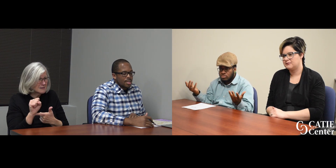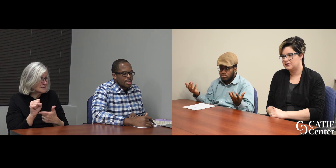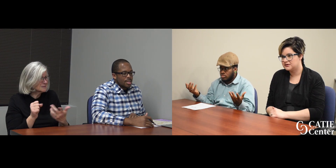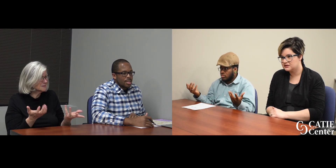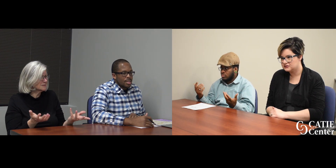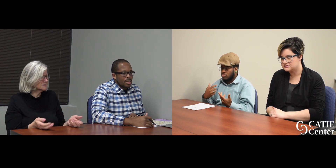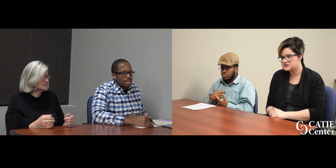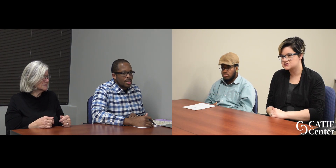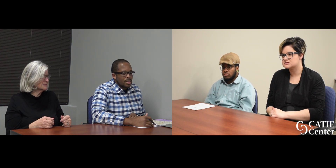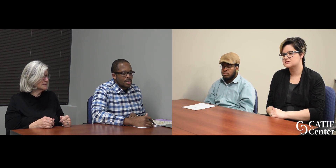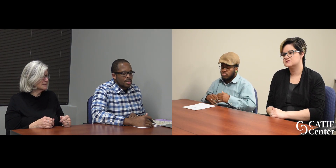pay my bills?